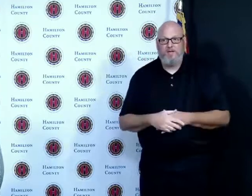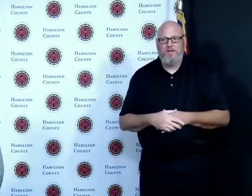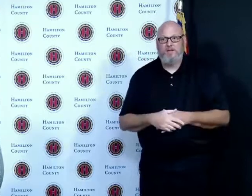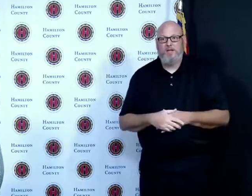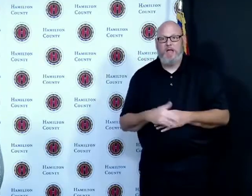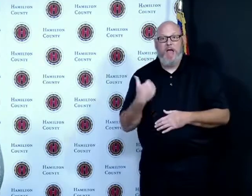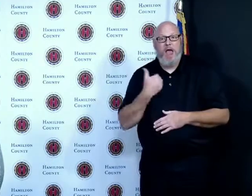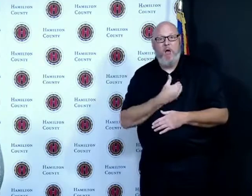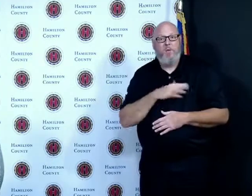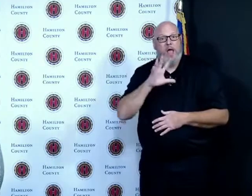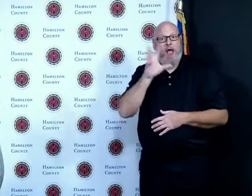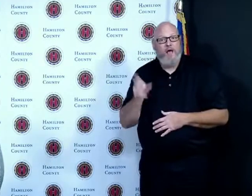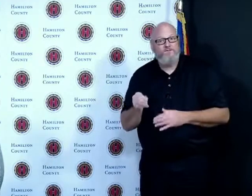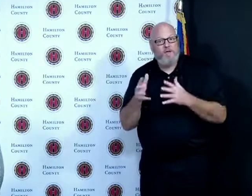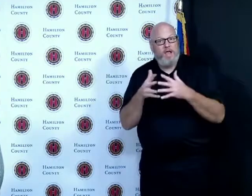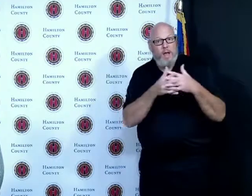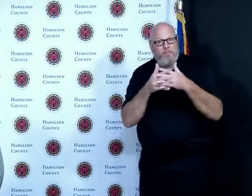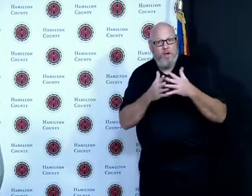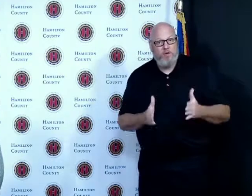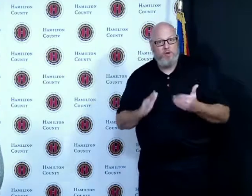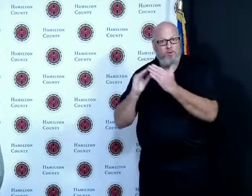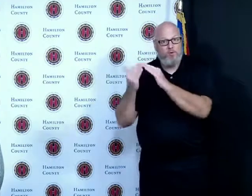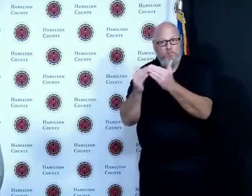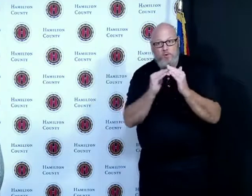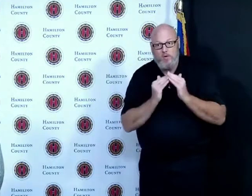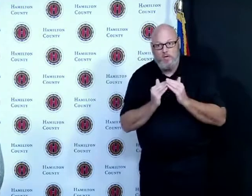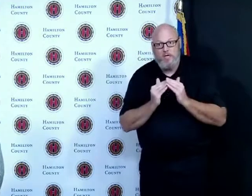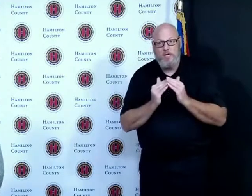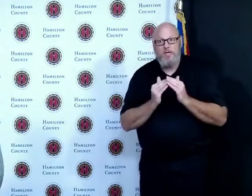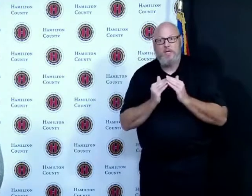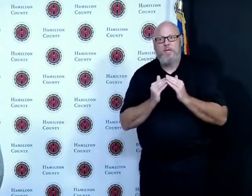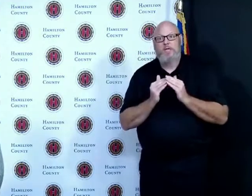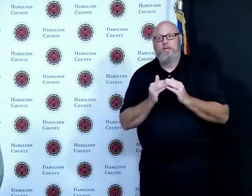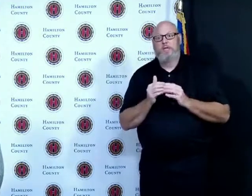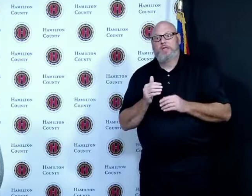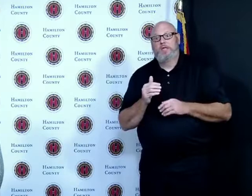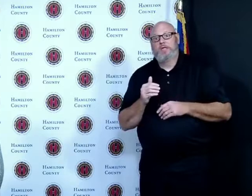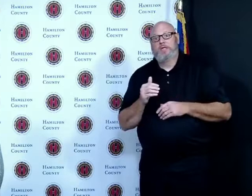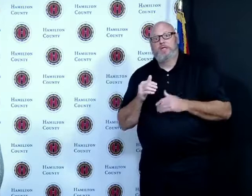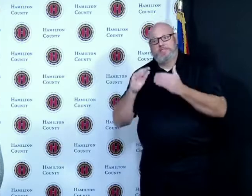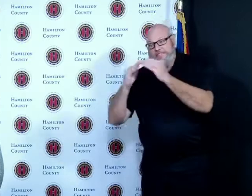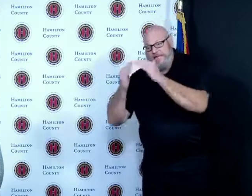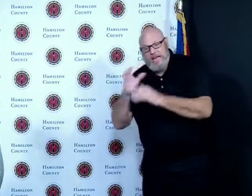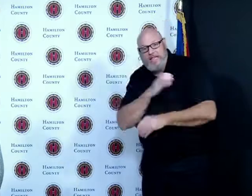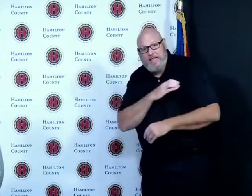the Cincinnati Medical Association along with City Council and and began to host town hall meetings